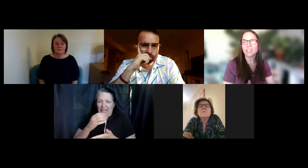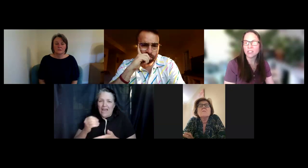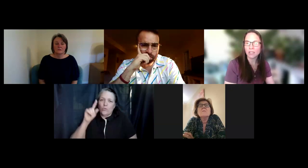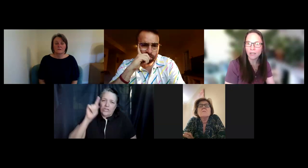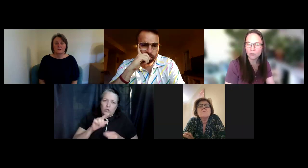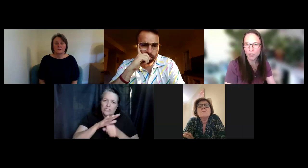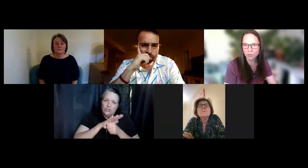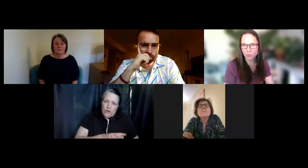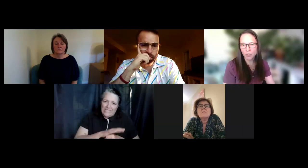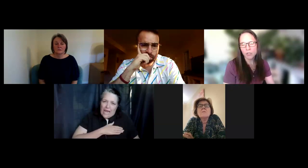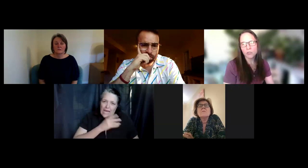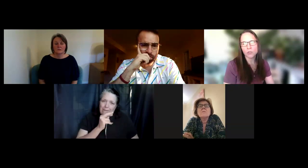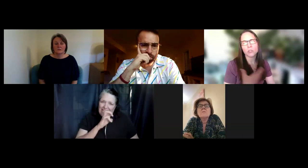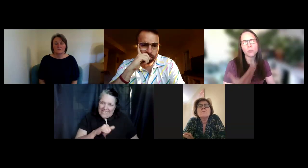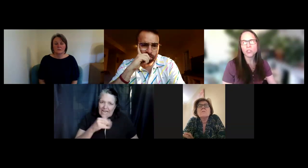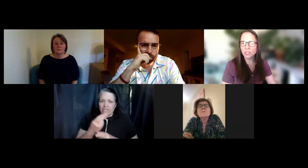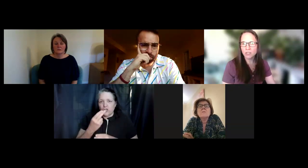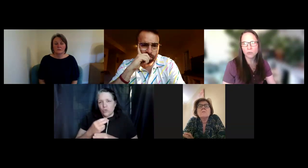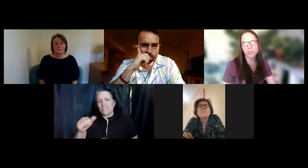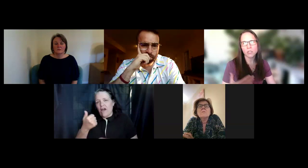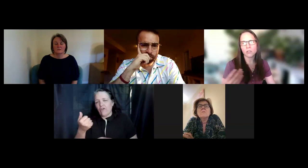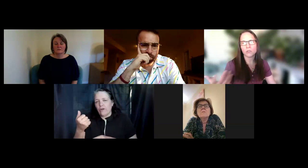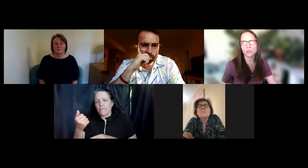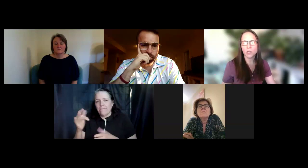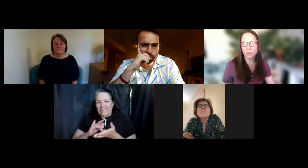should take that if possible. So if there's an emergency situation and there's only